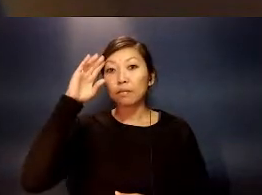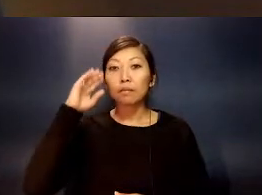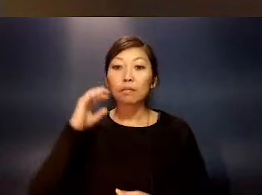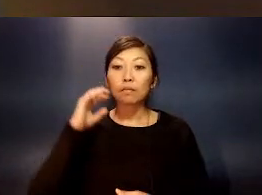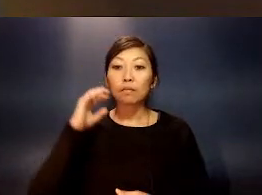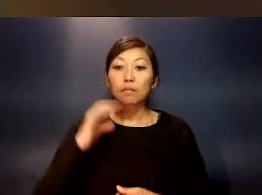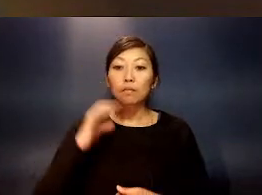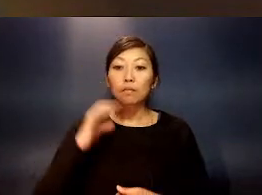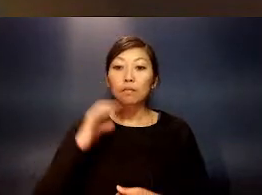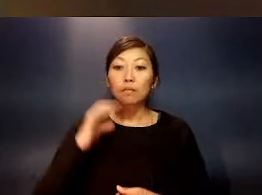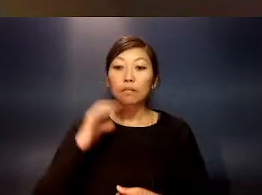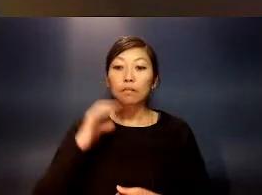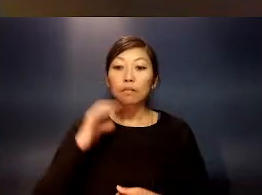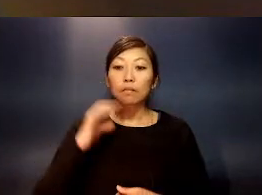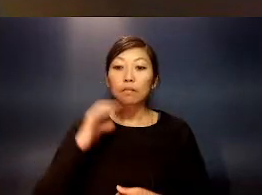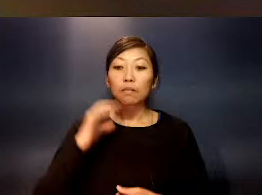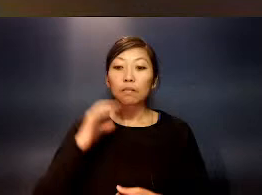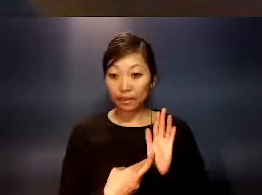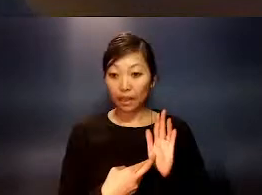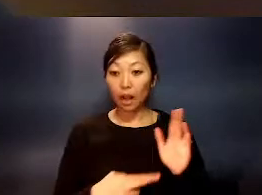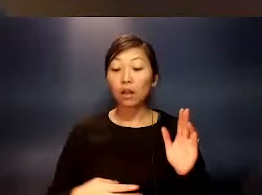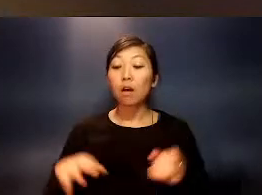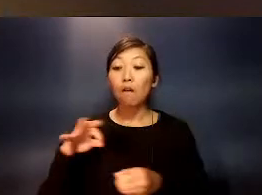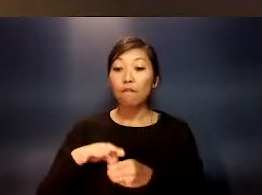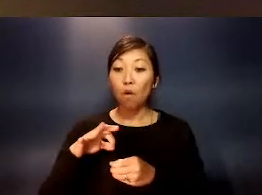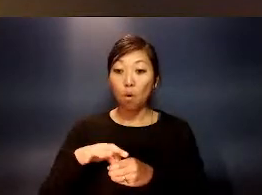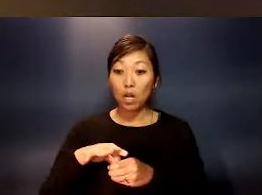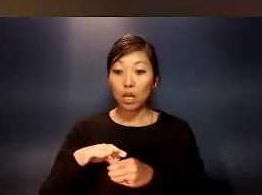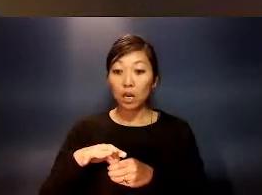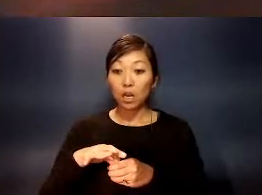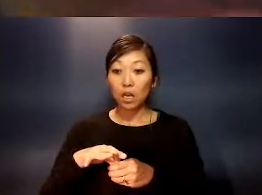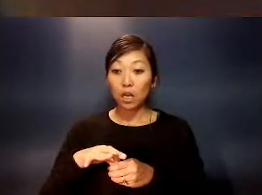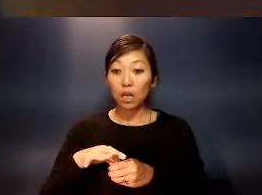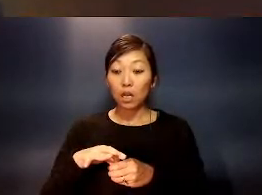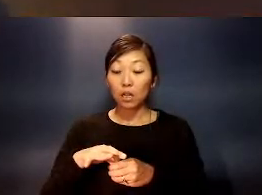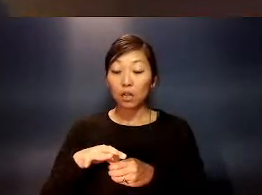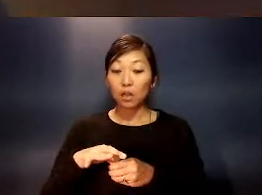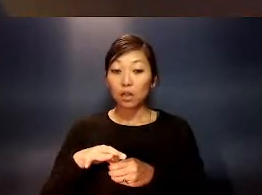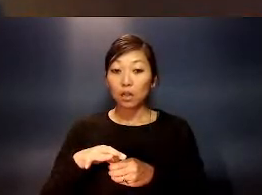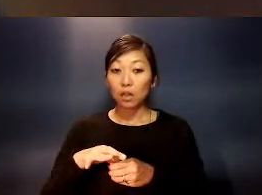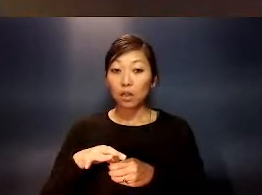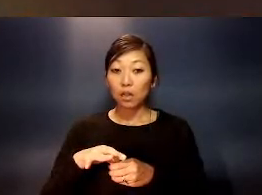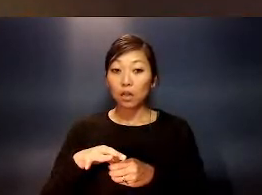WAS OVERWHELMINGLY THIS WAY OR, AS IF 40,000 PEOPLE VOTED FOR SOMETHING THAT THAT'S LIKE CONSENSUS, WE